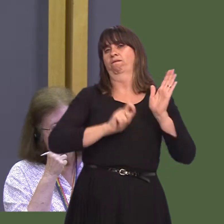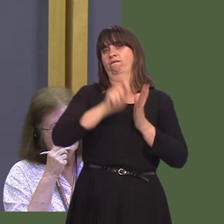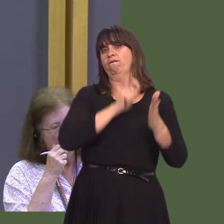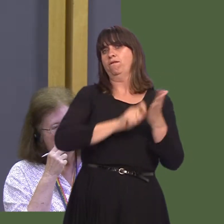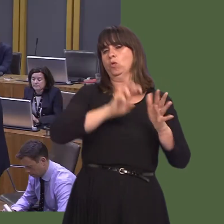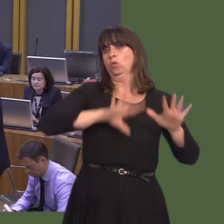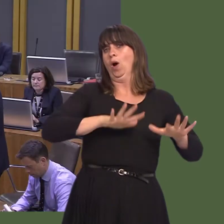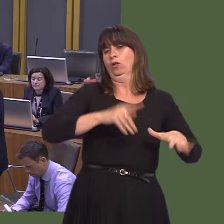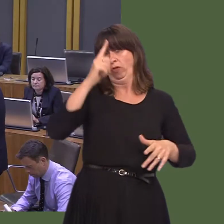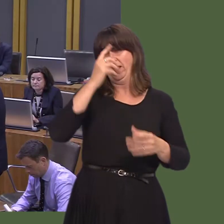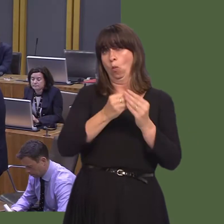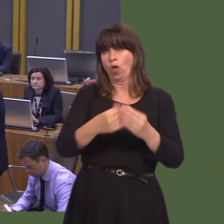Carwyn Jones AM: Yes, I would.